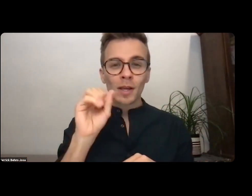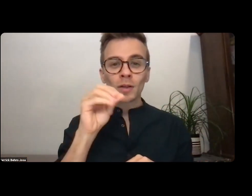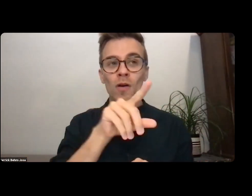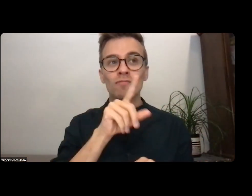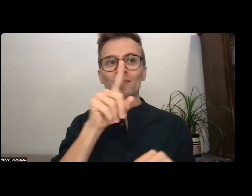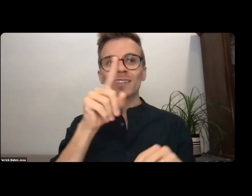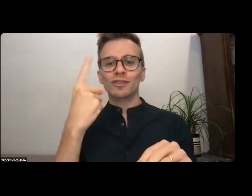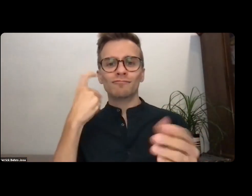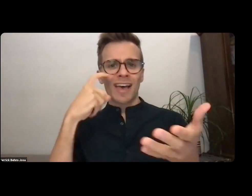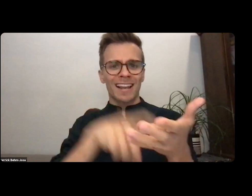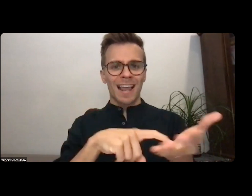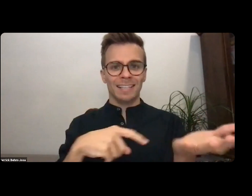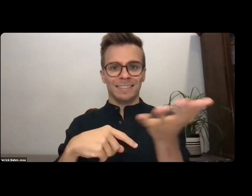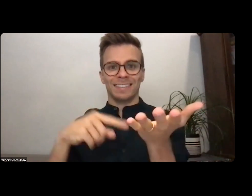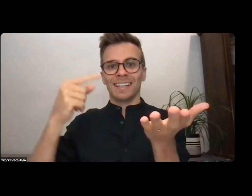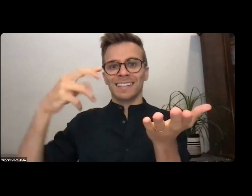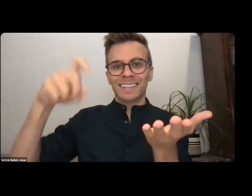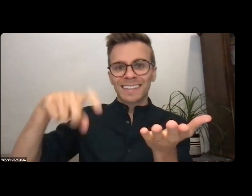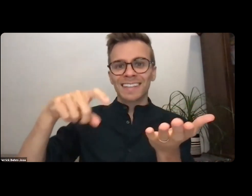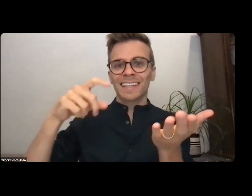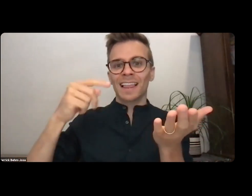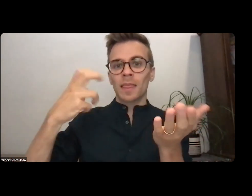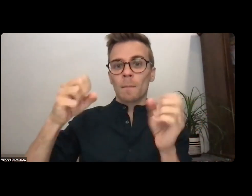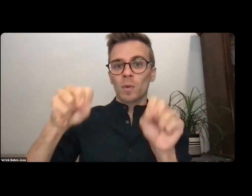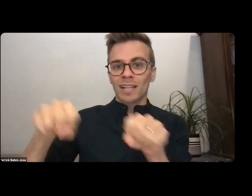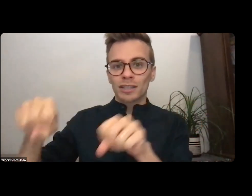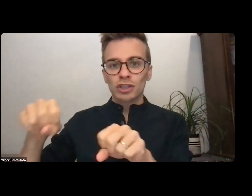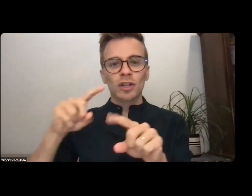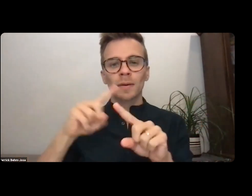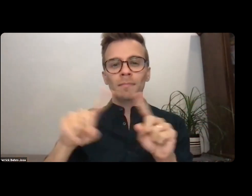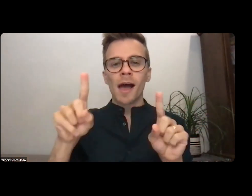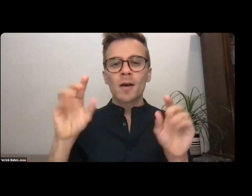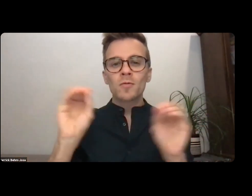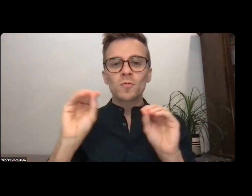So that happened. And it was really just recognizing the need and potential.